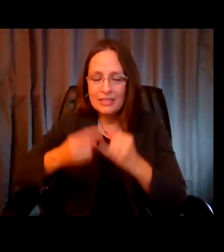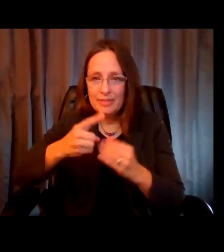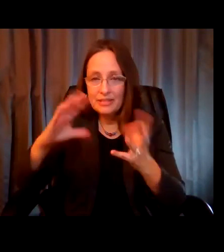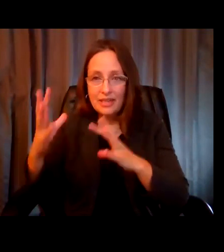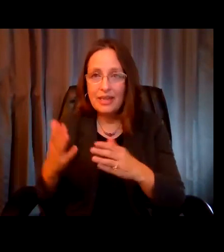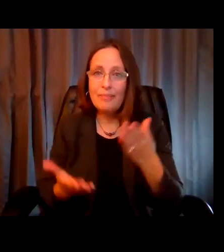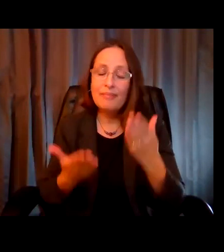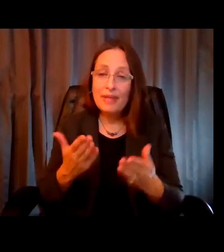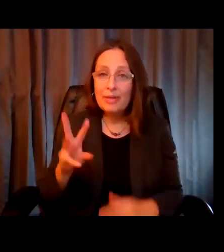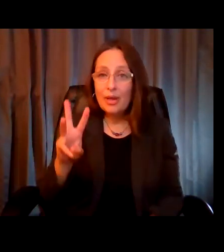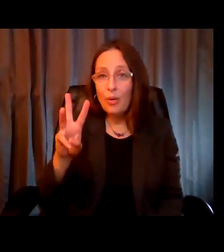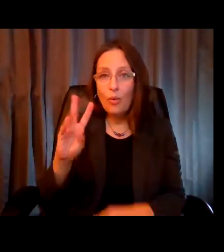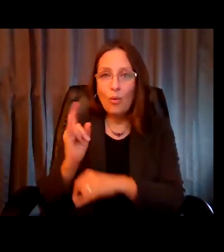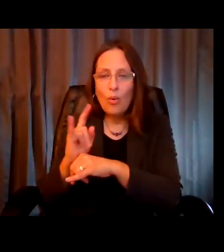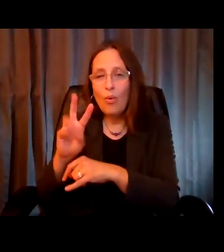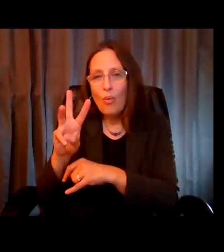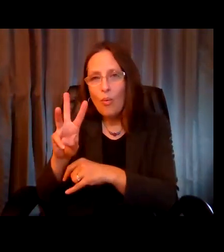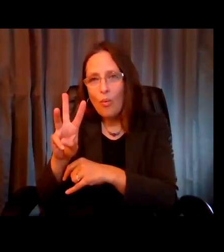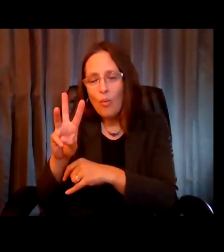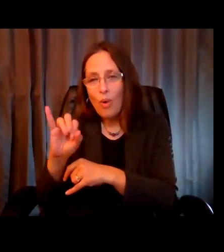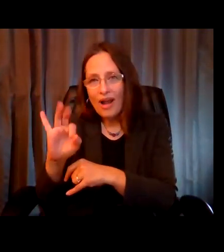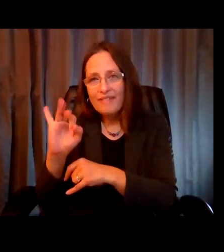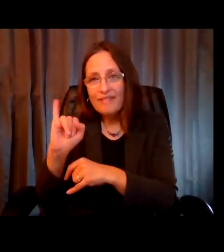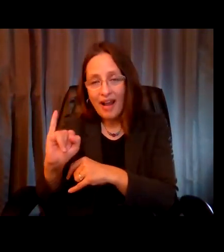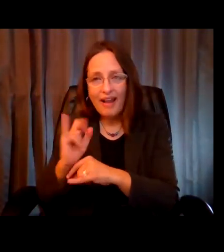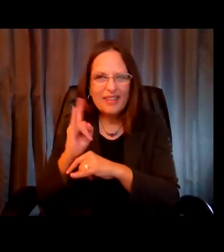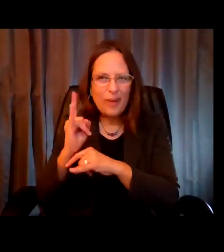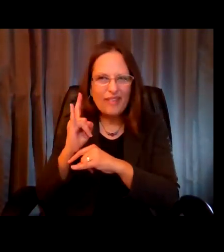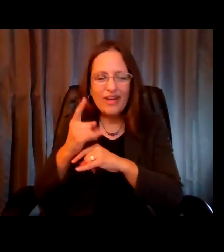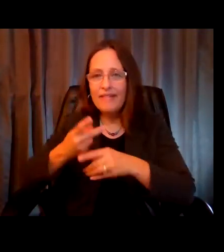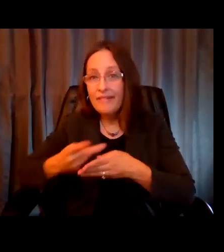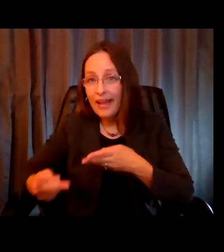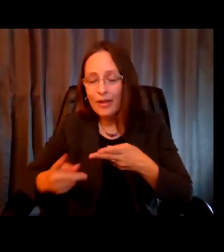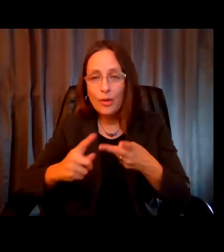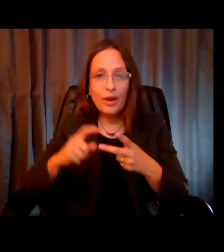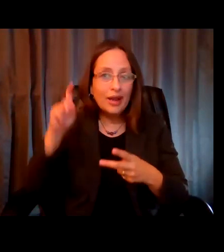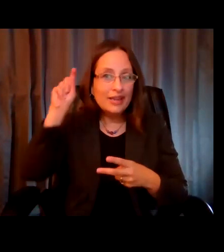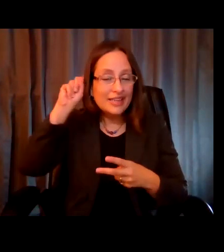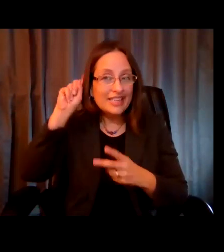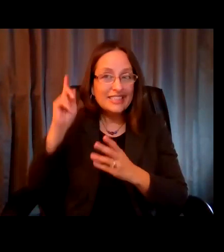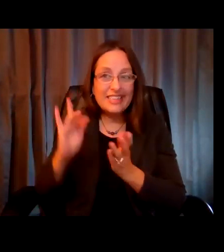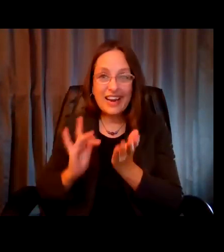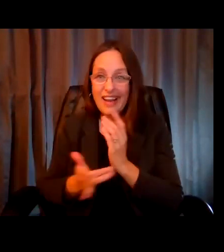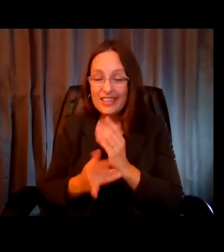communicated. There's a sores of acoustic assistance that can be utilized.